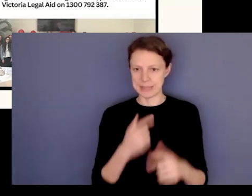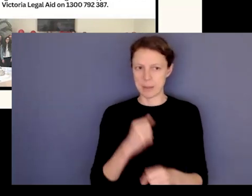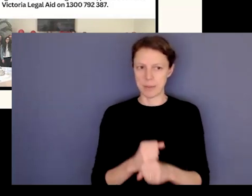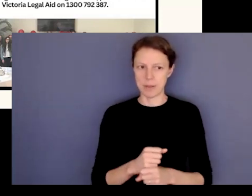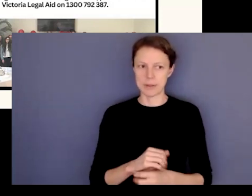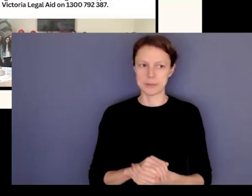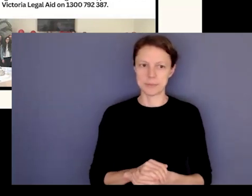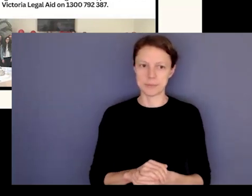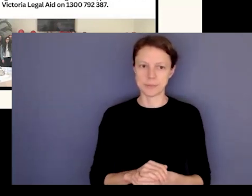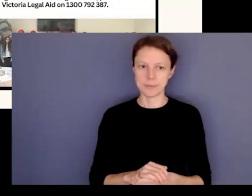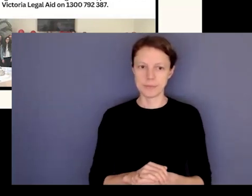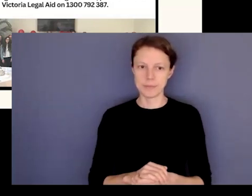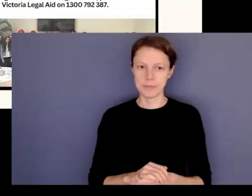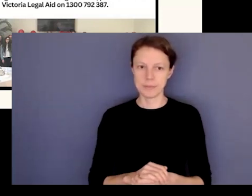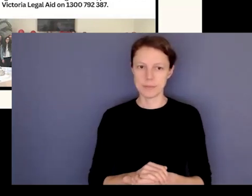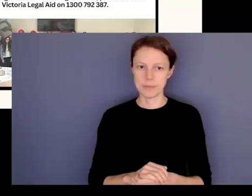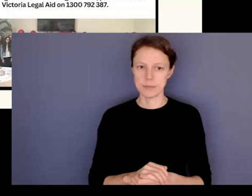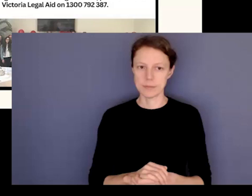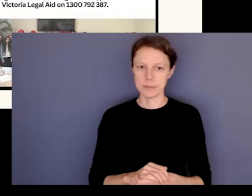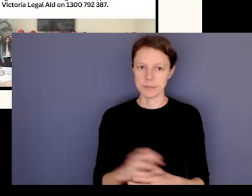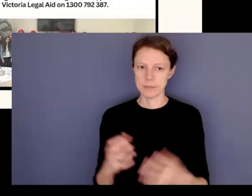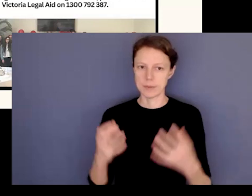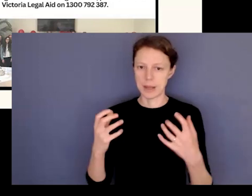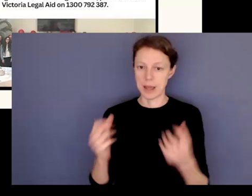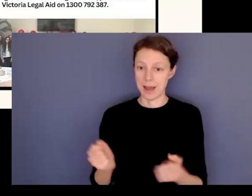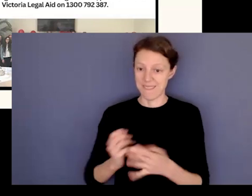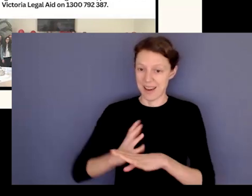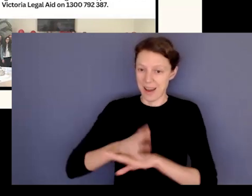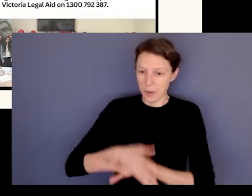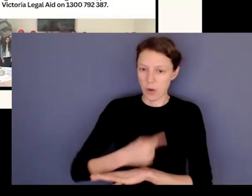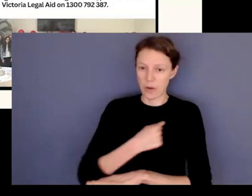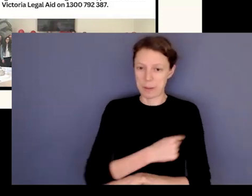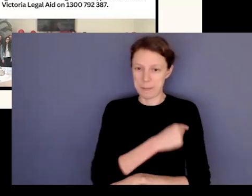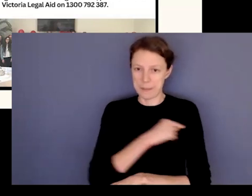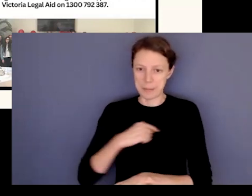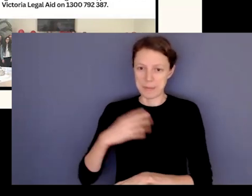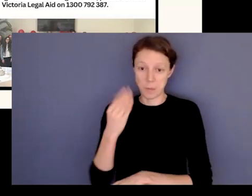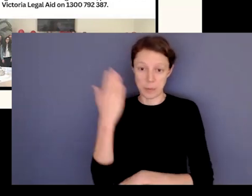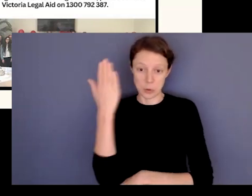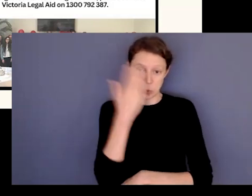the hard work and commitment of our our school lawyers, in particular, making sure that there's actual young people